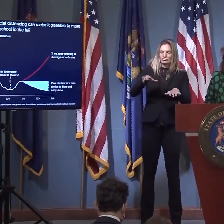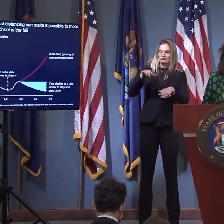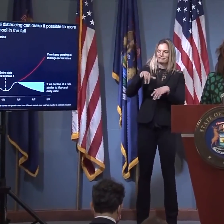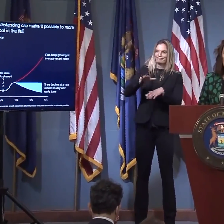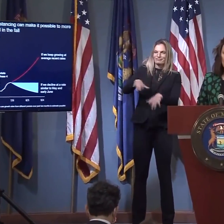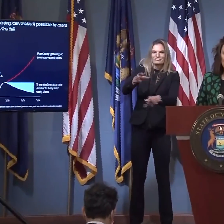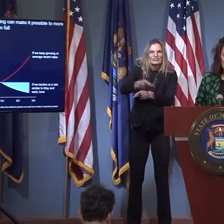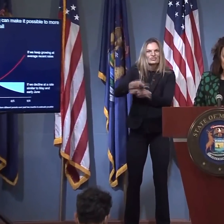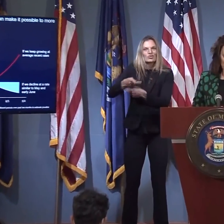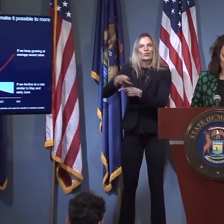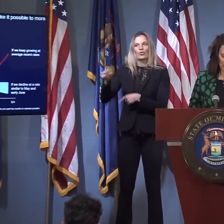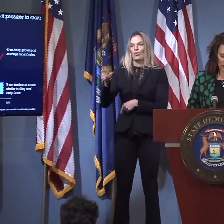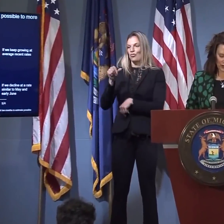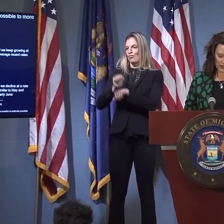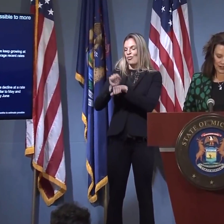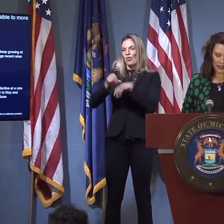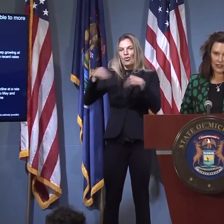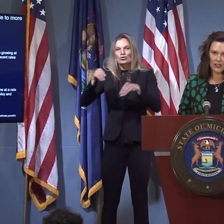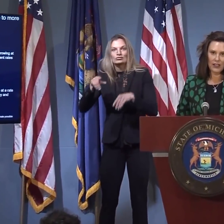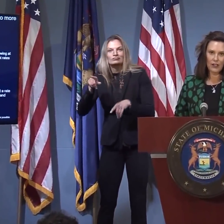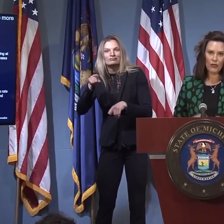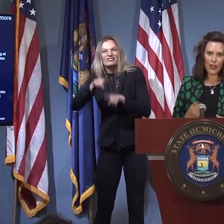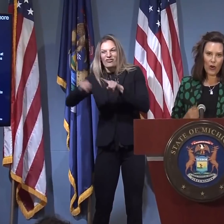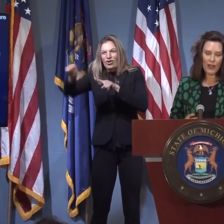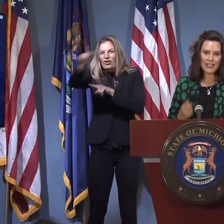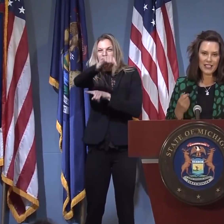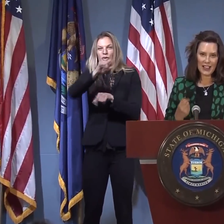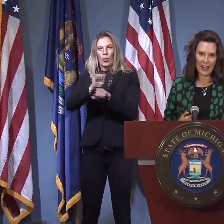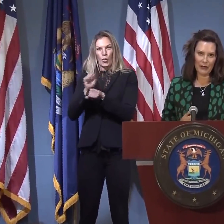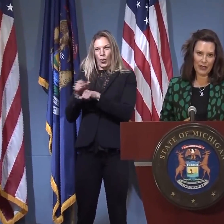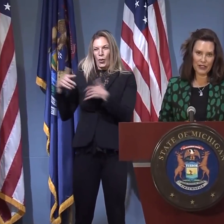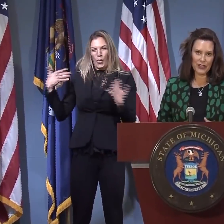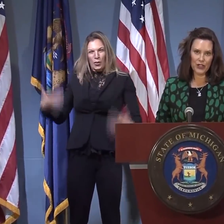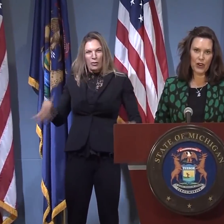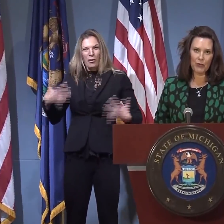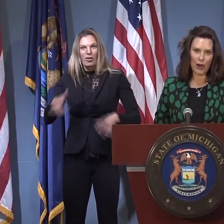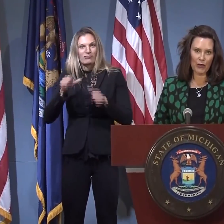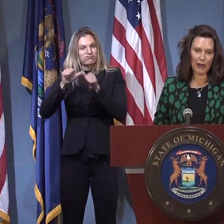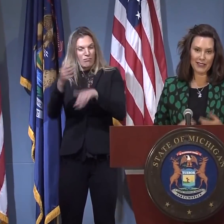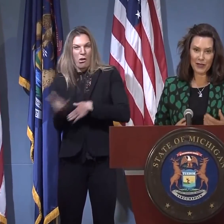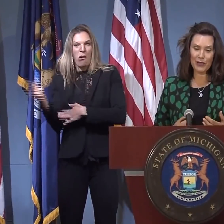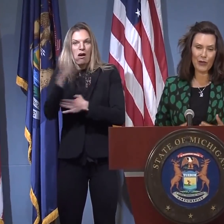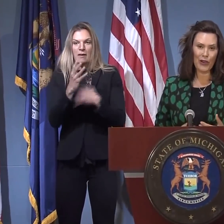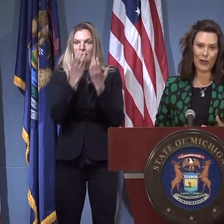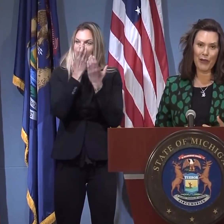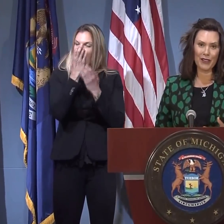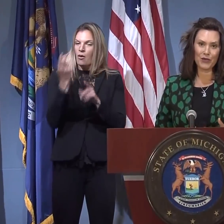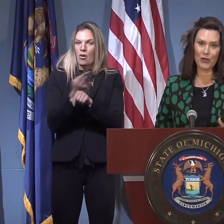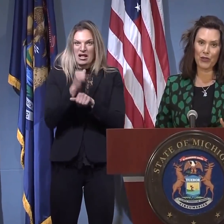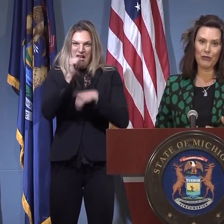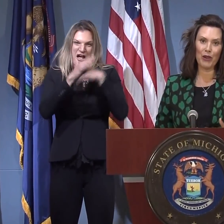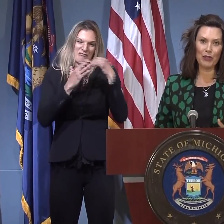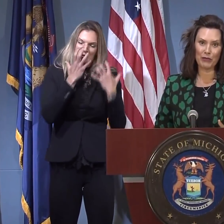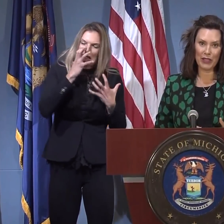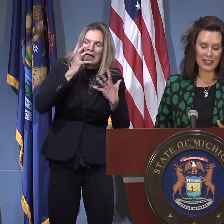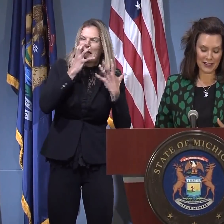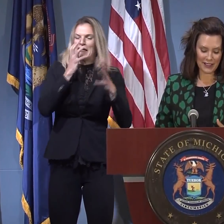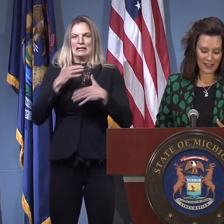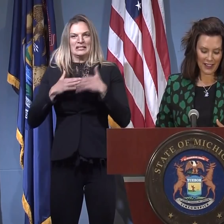THE NURSES AND THE DOCTORS AND THE CHILD CARE WORKERRANCE GROCERY STORE WORKERS AND UTILITY WORKERS, WE OWE IT TO